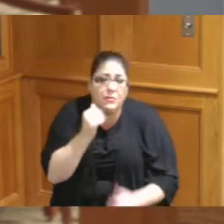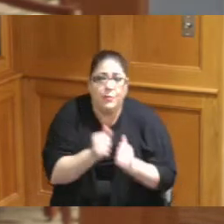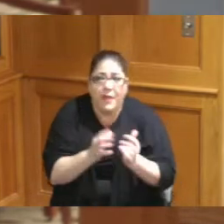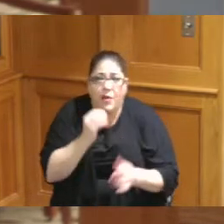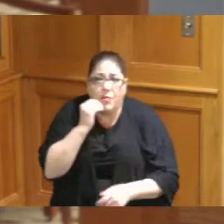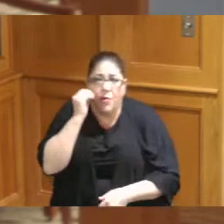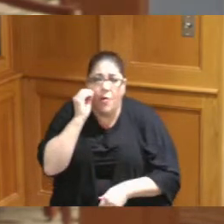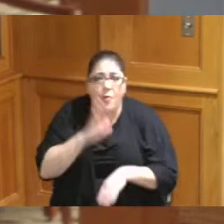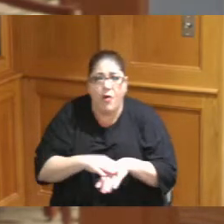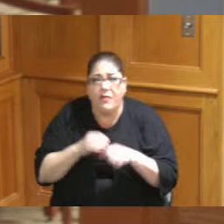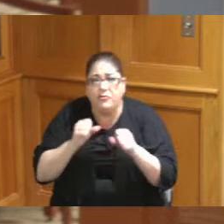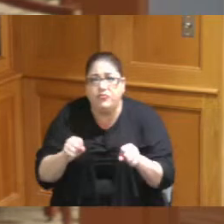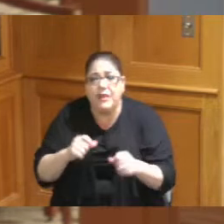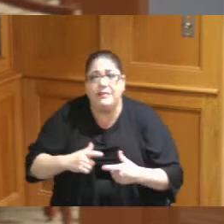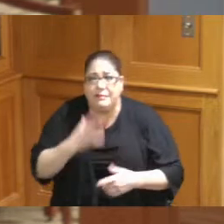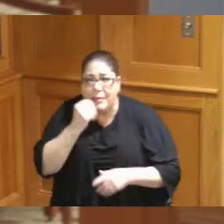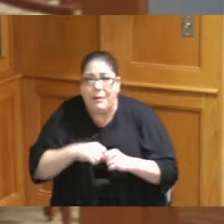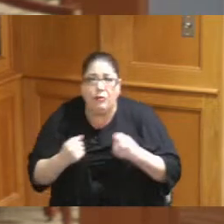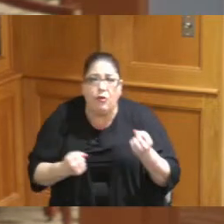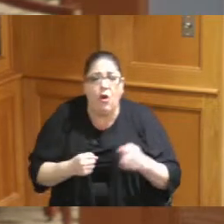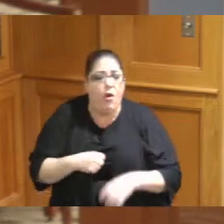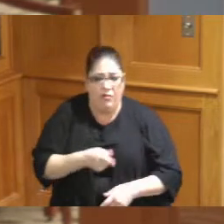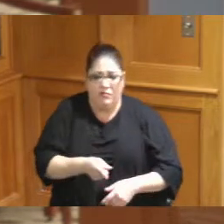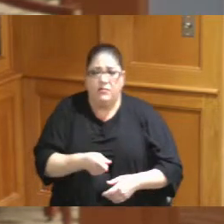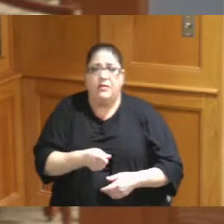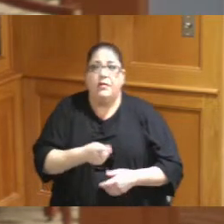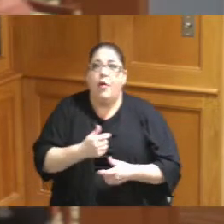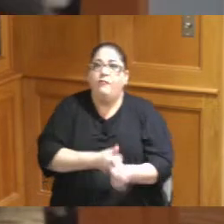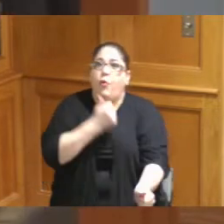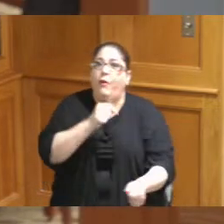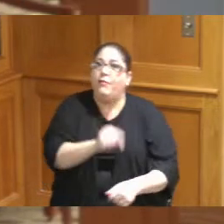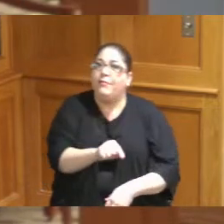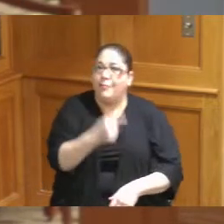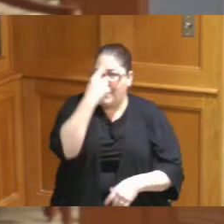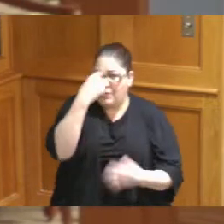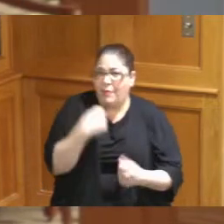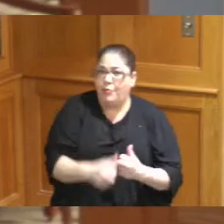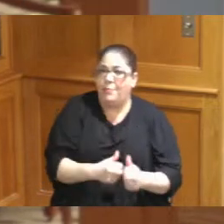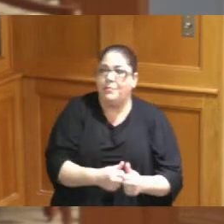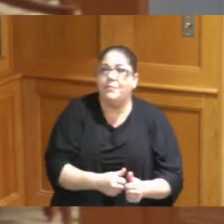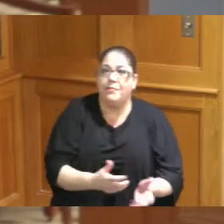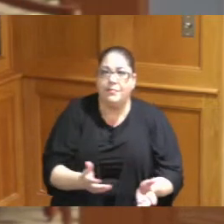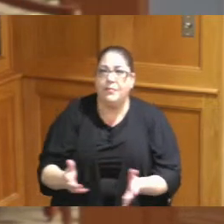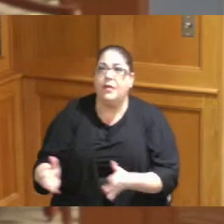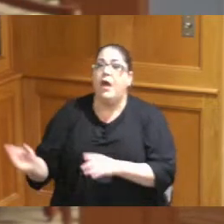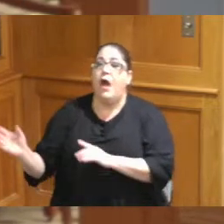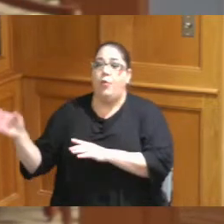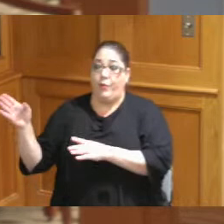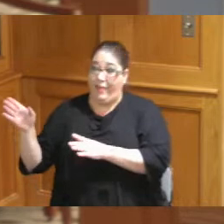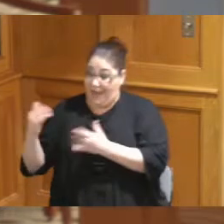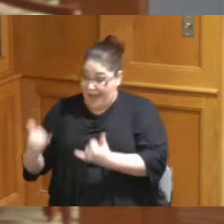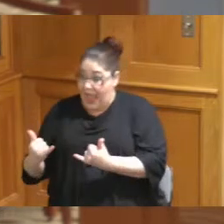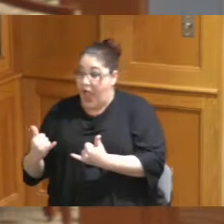street God forbid so the the primary thing is a shift toward prevention which unfortunately